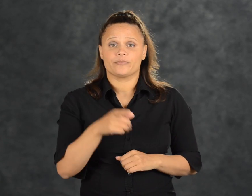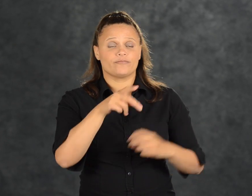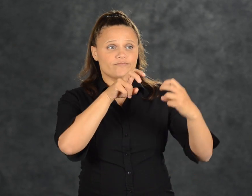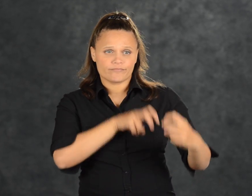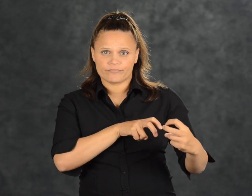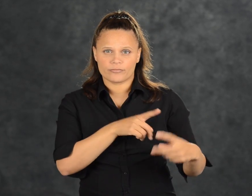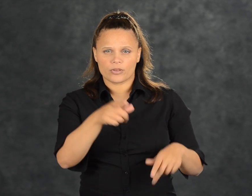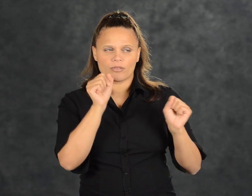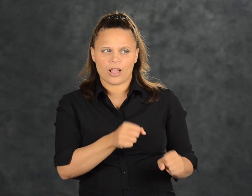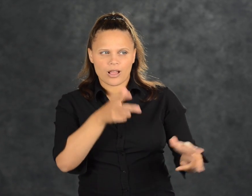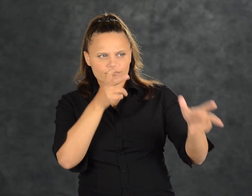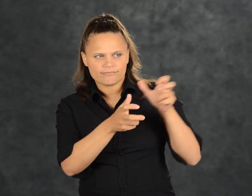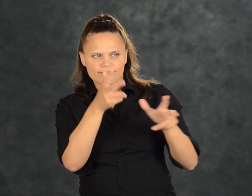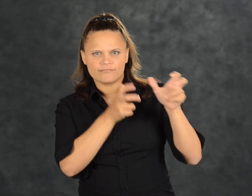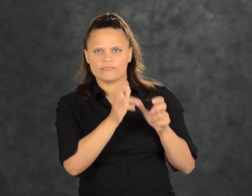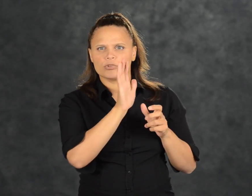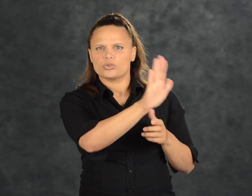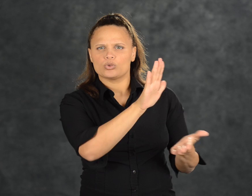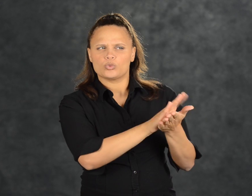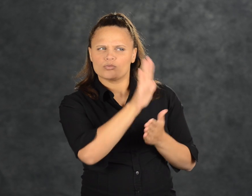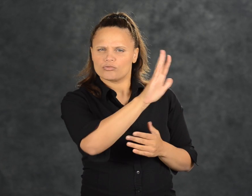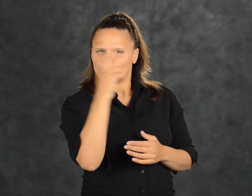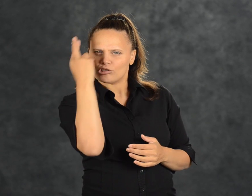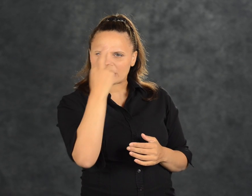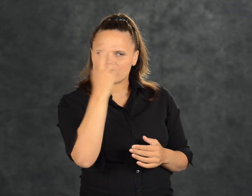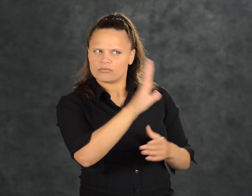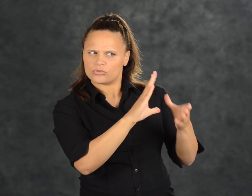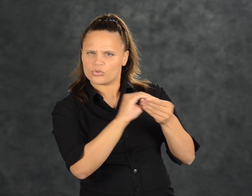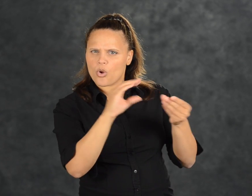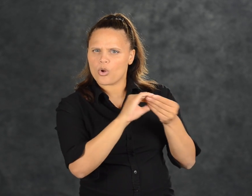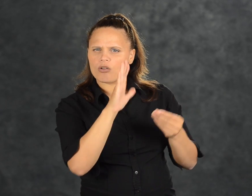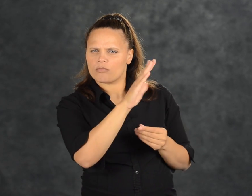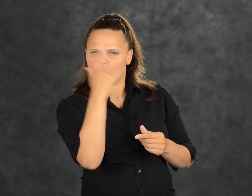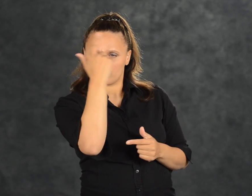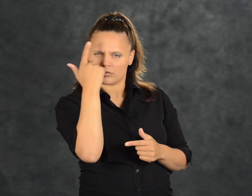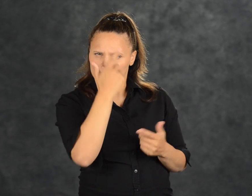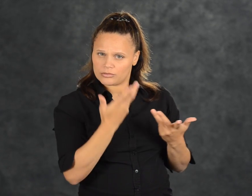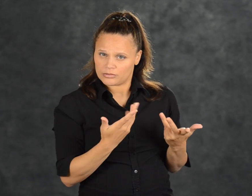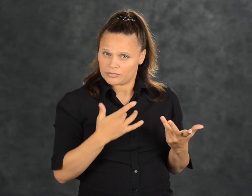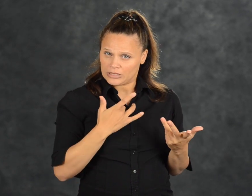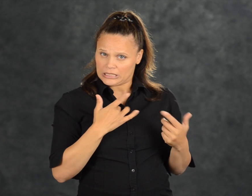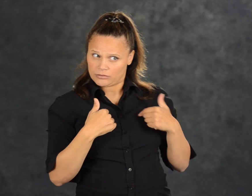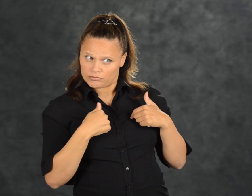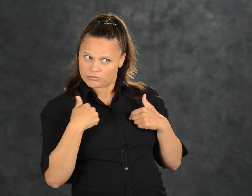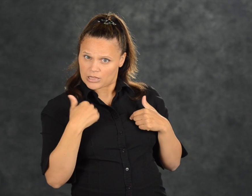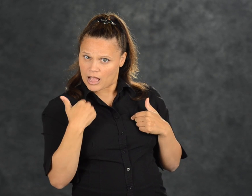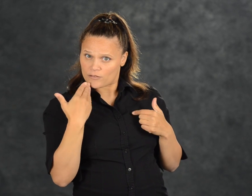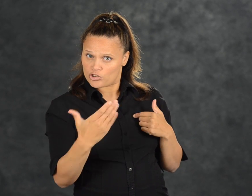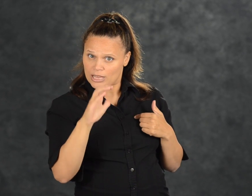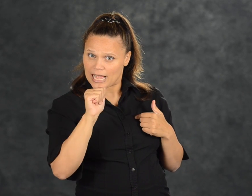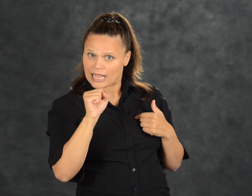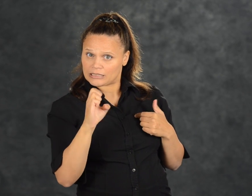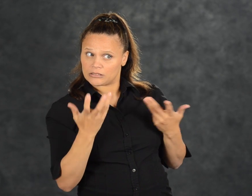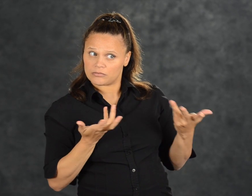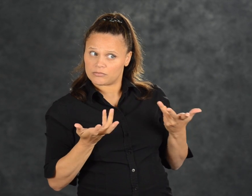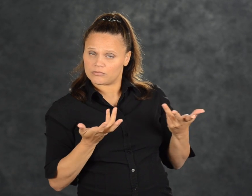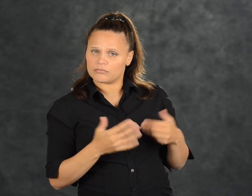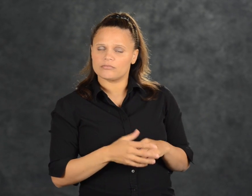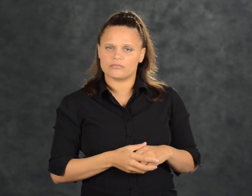They give you a chance to hear the school's reasoning and to size up the strength of your own case.